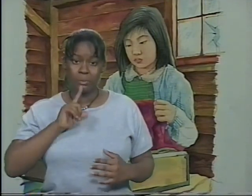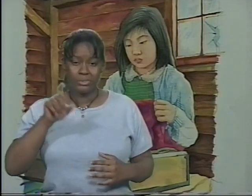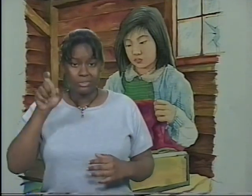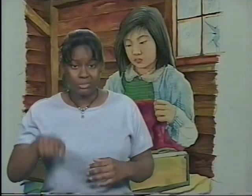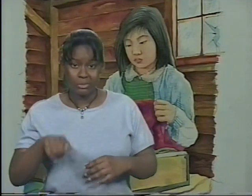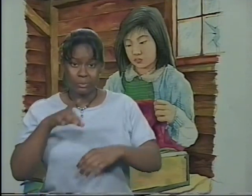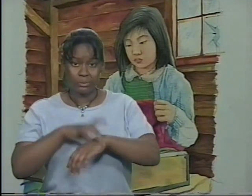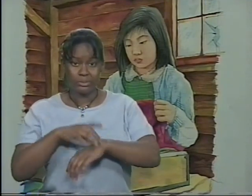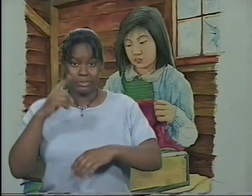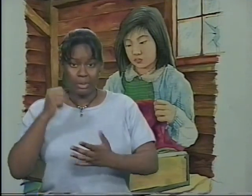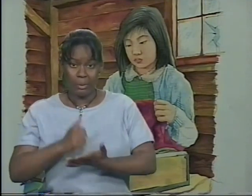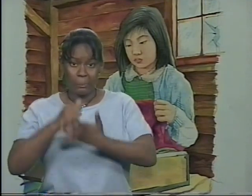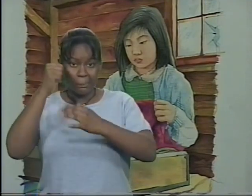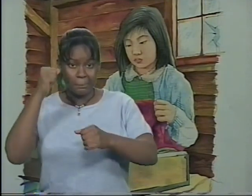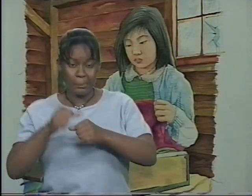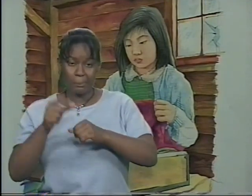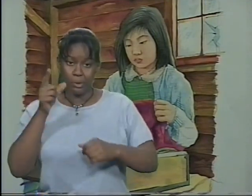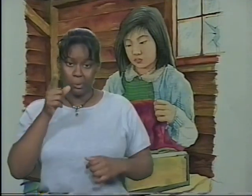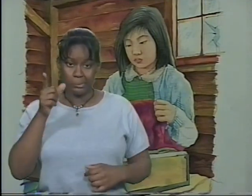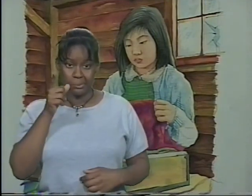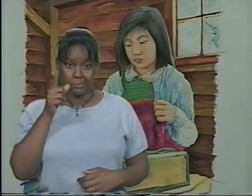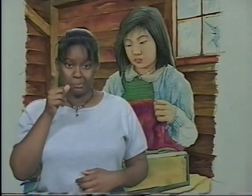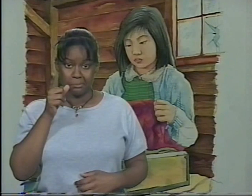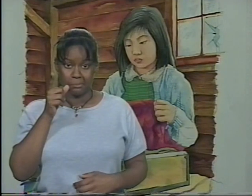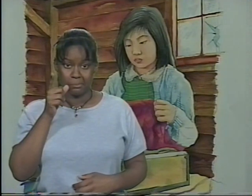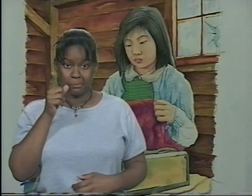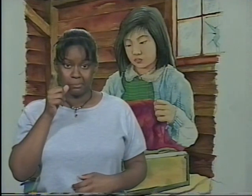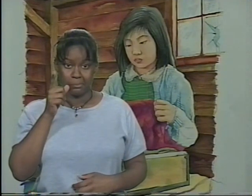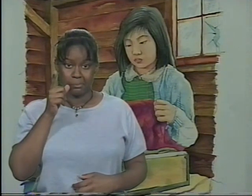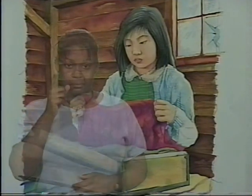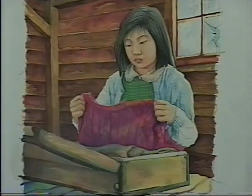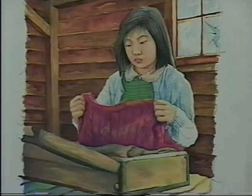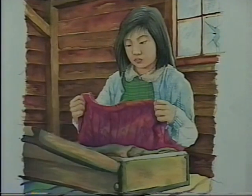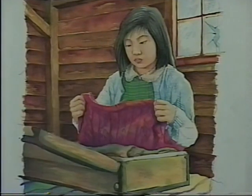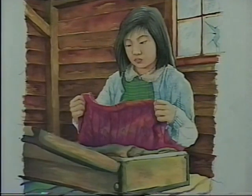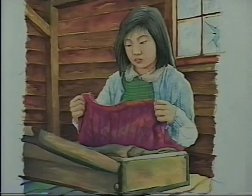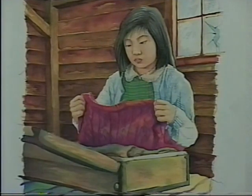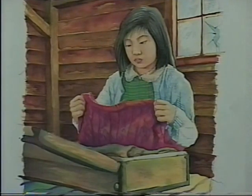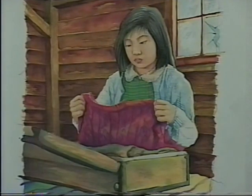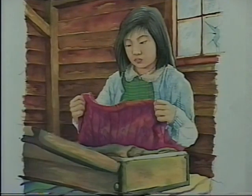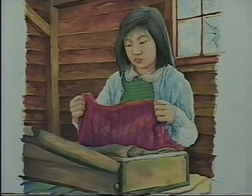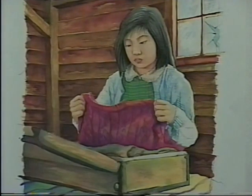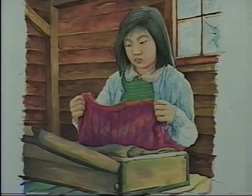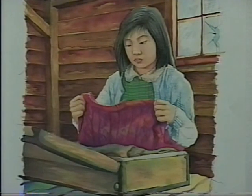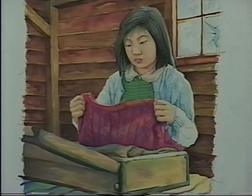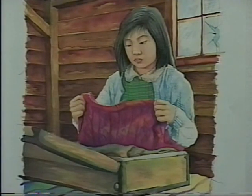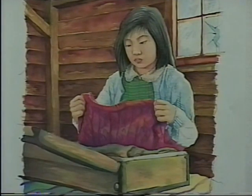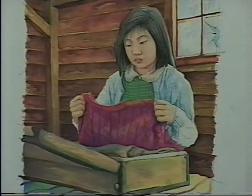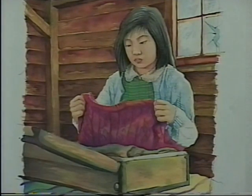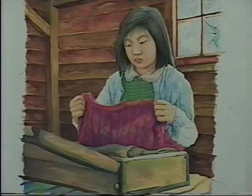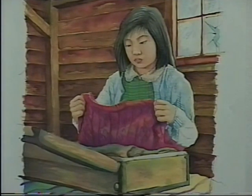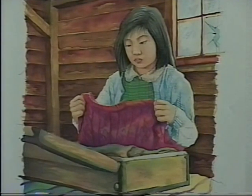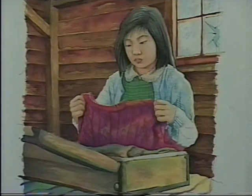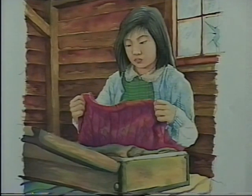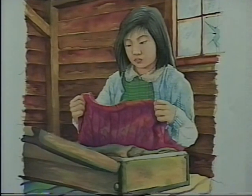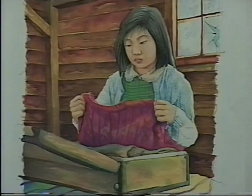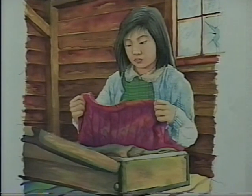her house in Berkeley. Maybe, she thought, she didn't really need the bracelet to remember Laurie, after all.